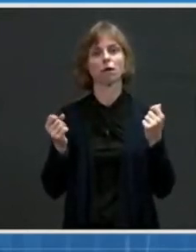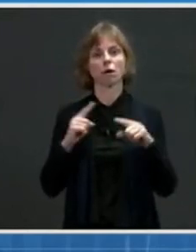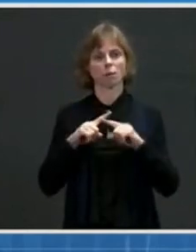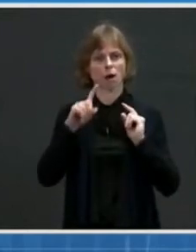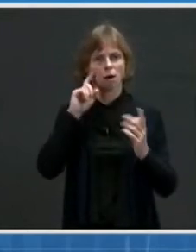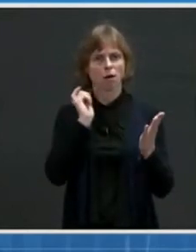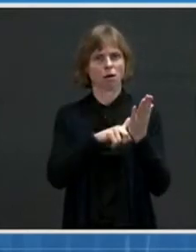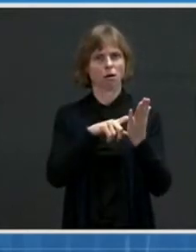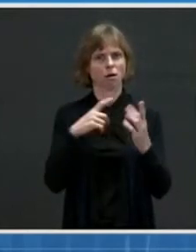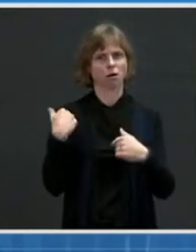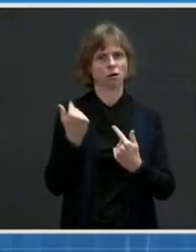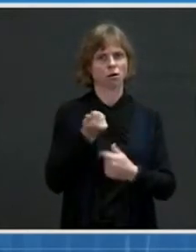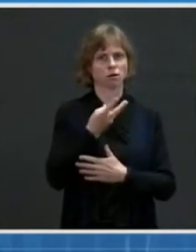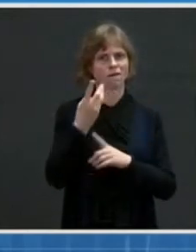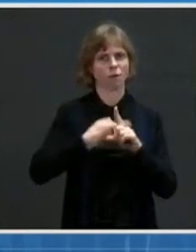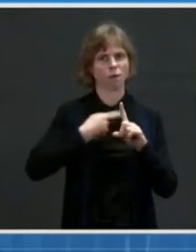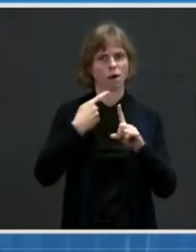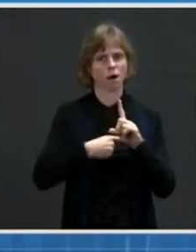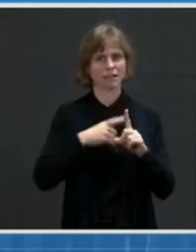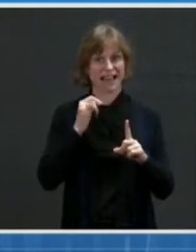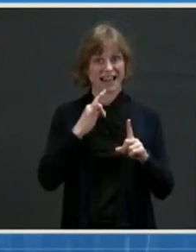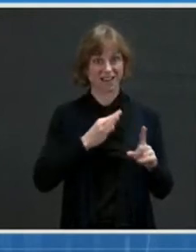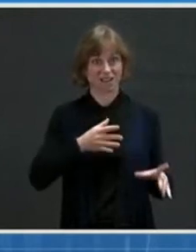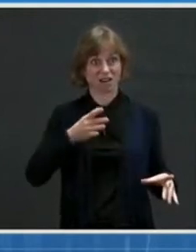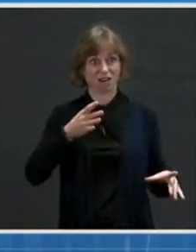HOWEVER, WE HAVE FOUND THROUGH